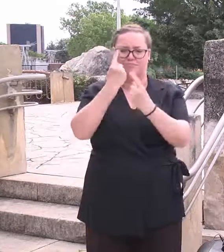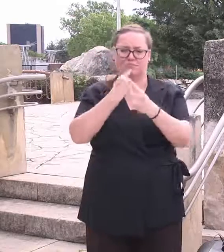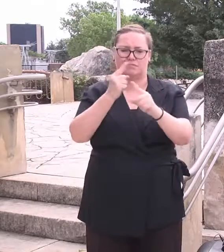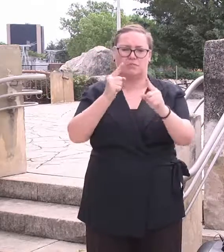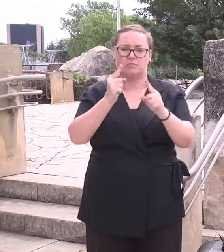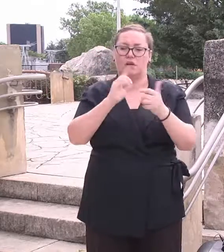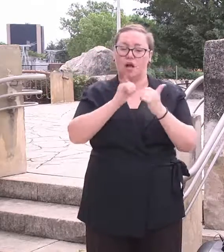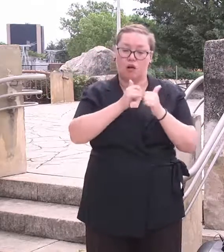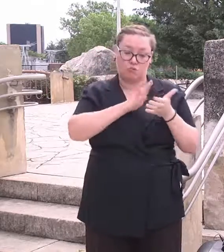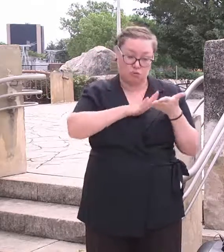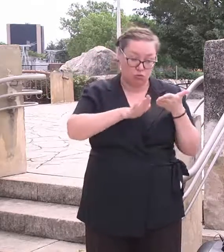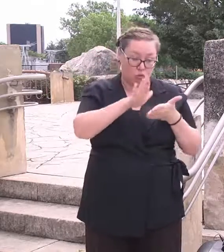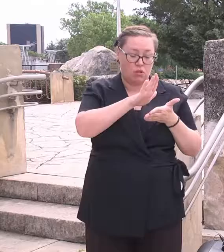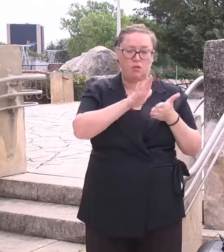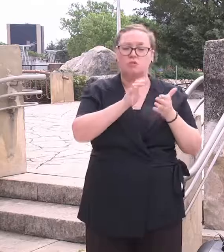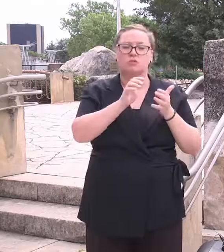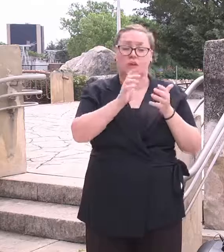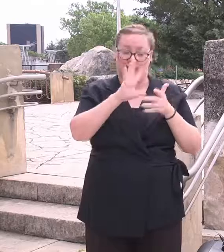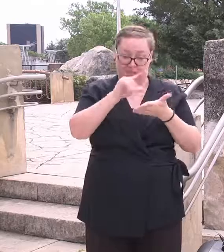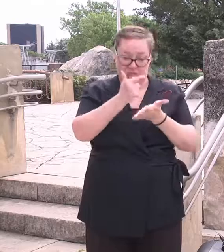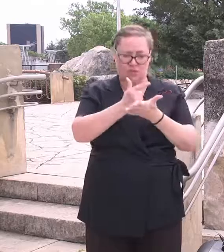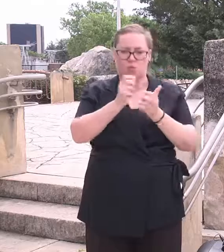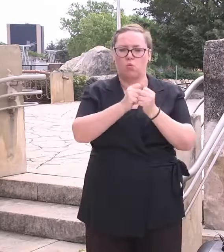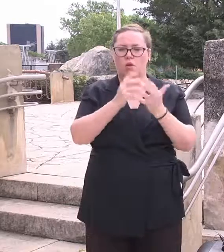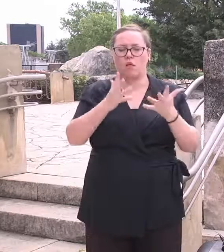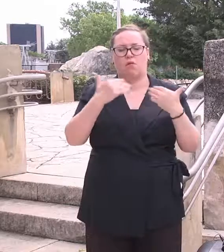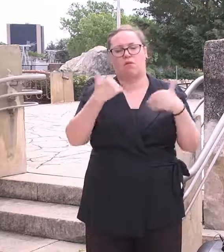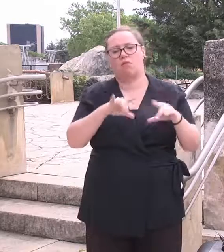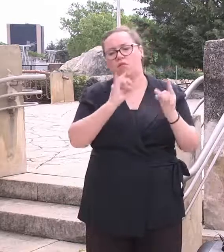without leaving college with crushing debt and be ready to have an employment opportunity all